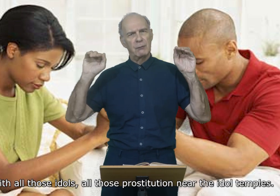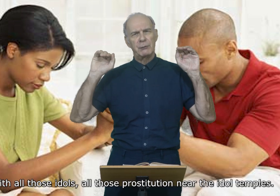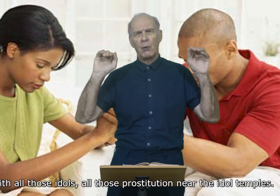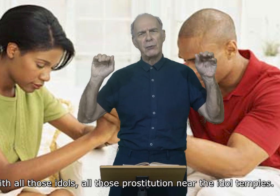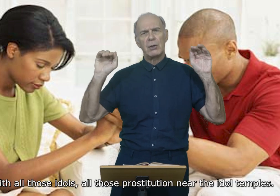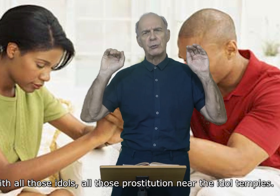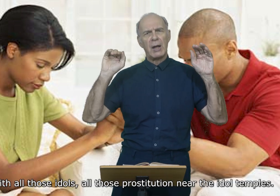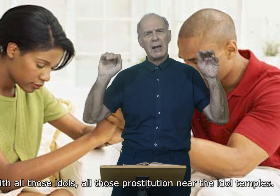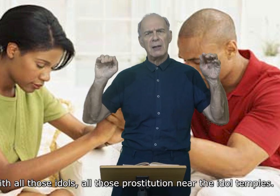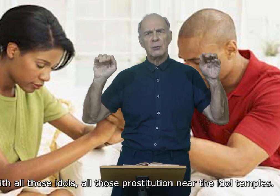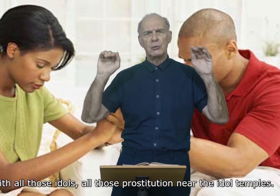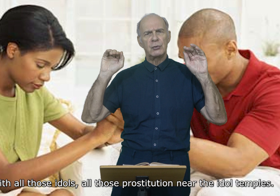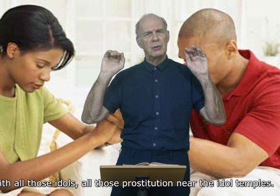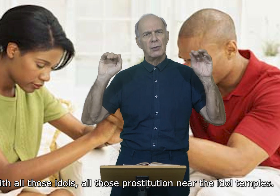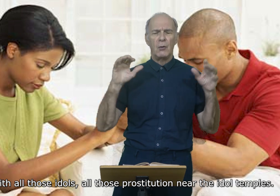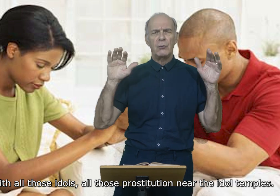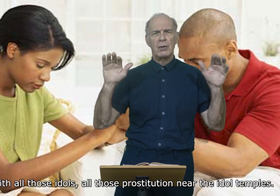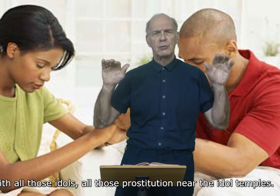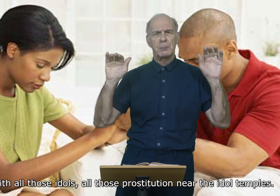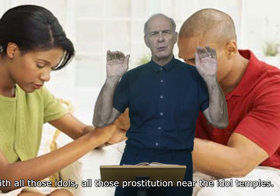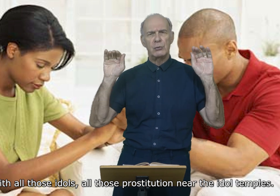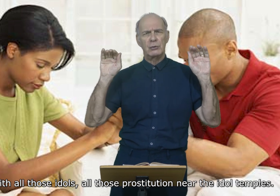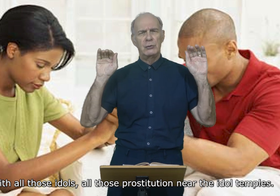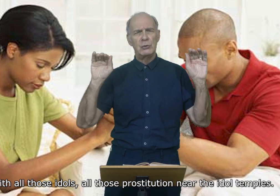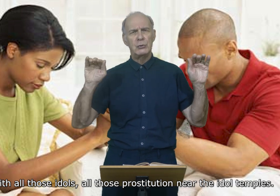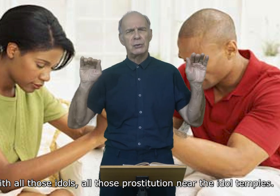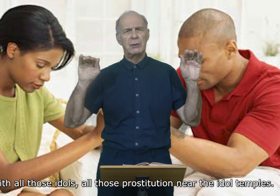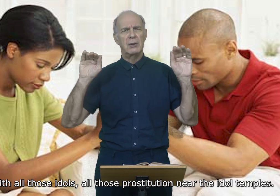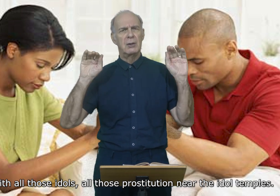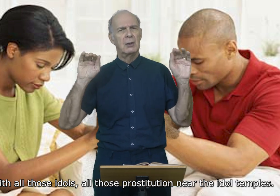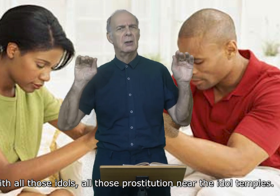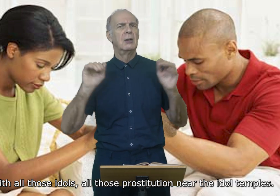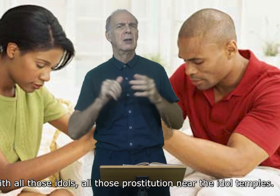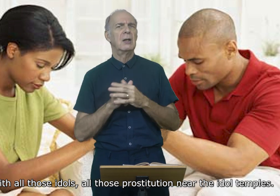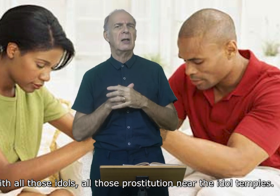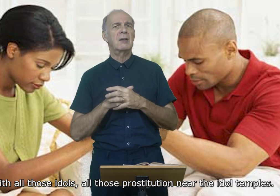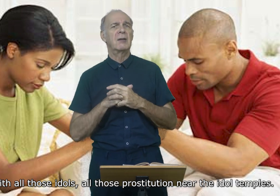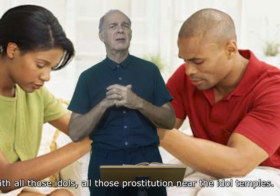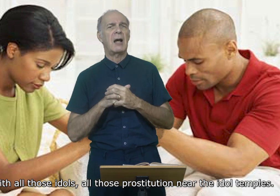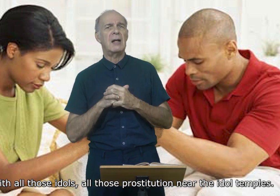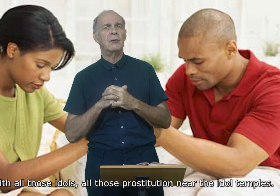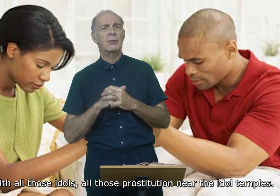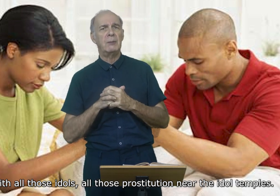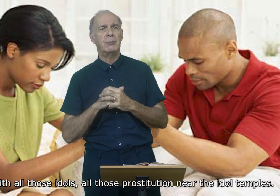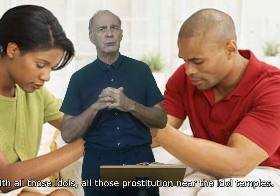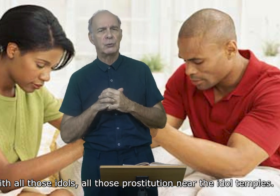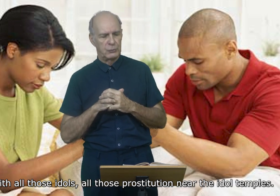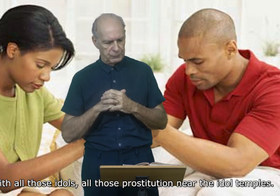with all those idols, all those prostitution near the idol temples.